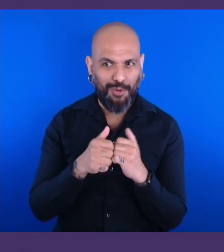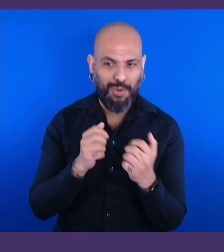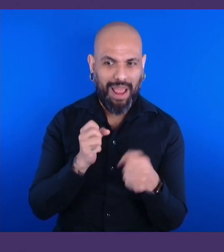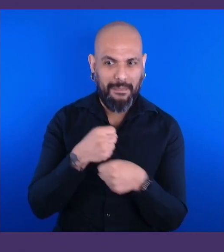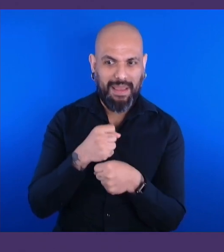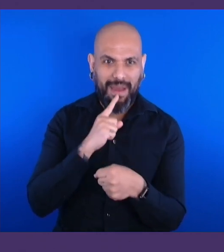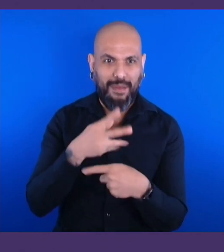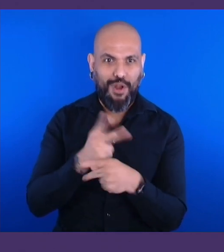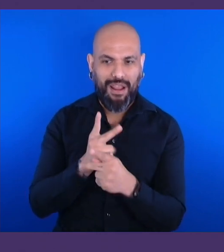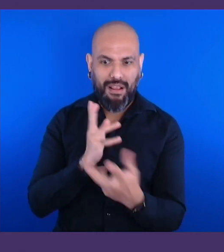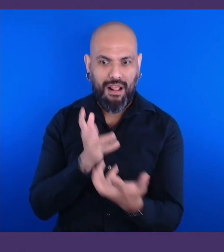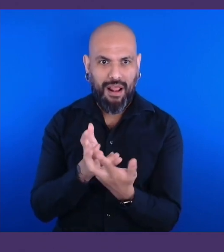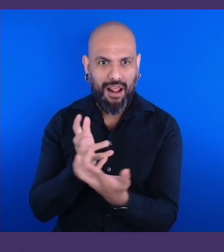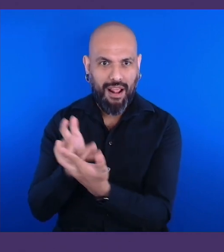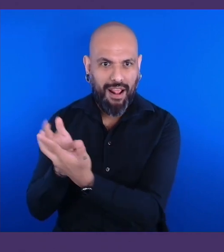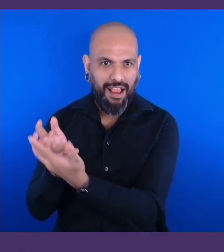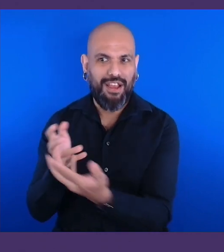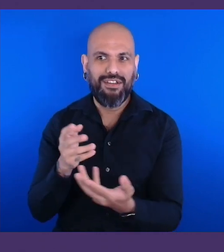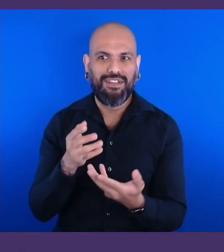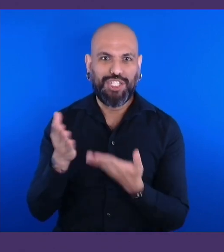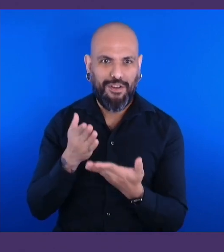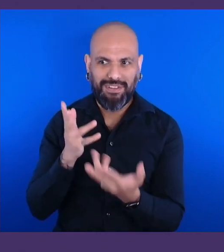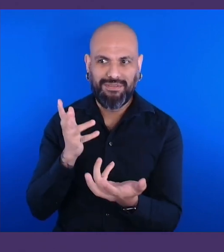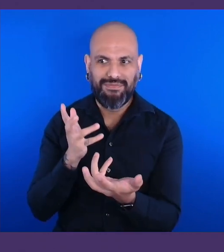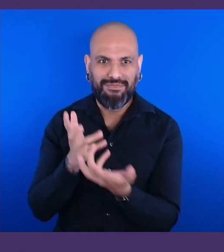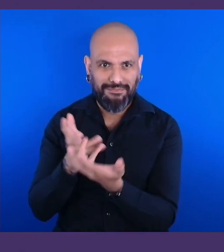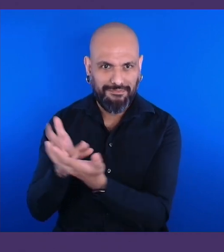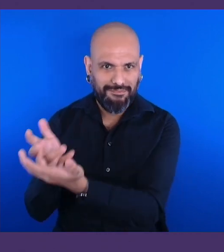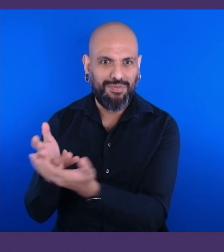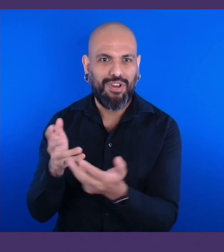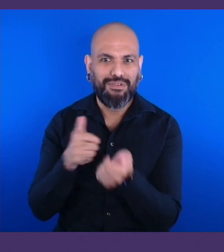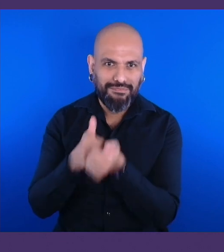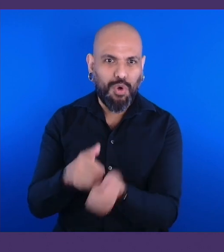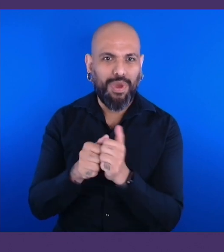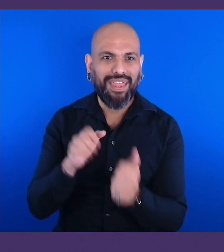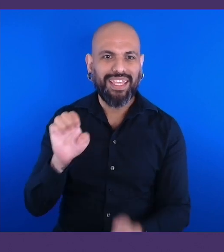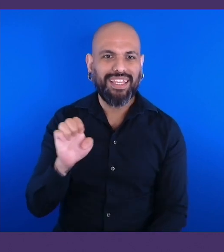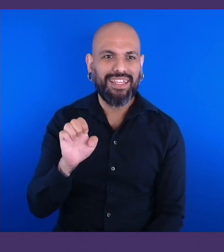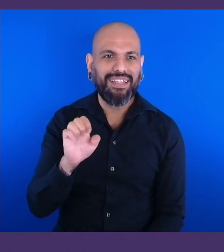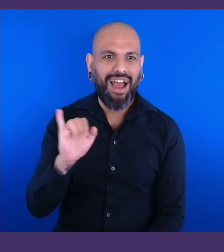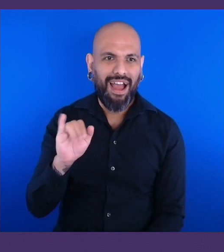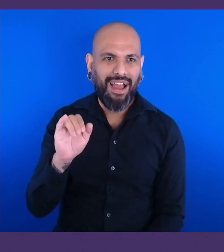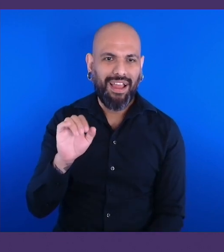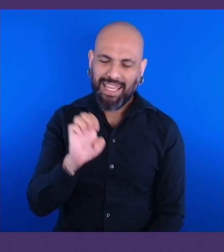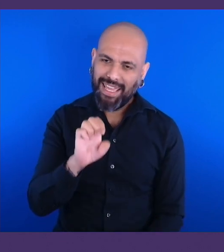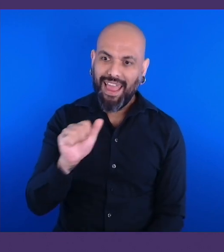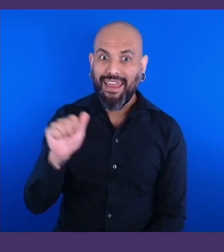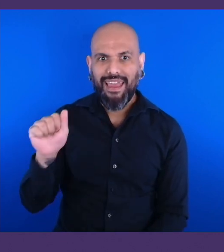or my service conform with the EAA. I'm not sure there's a good solution to that other